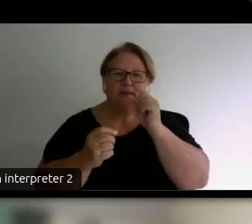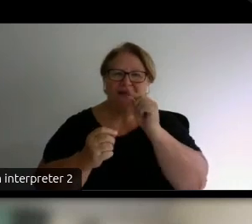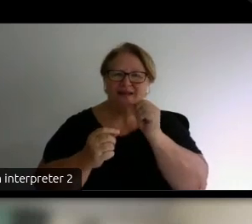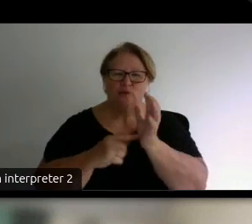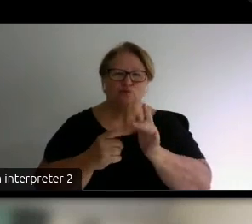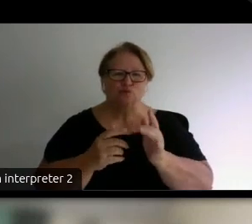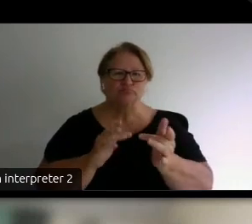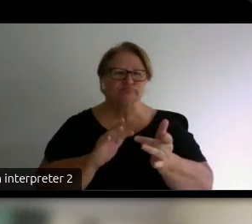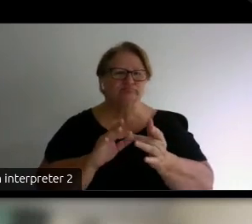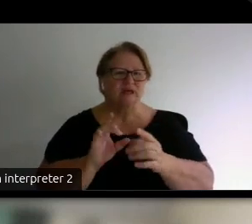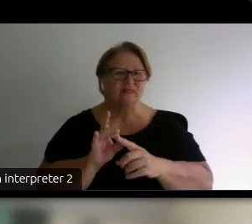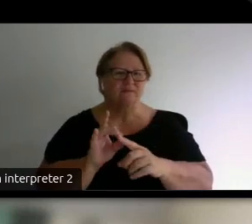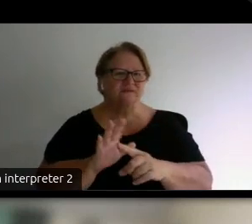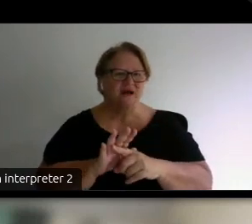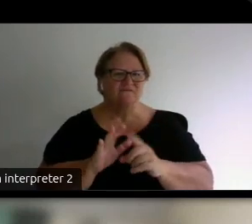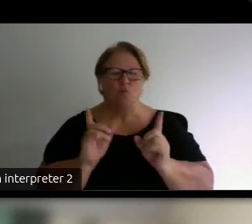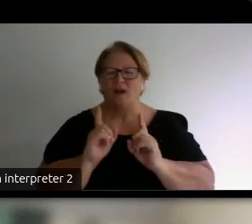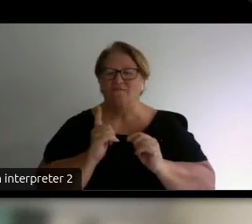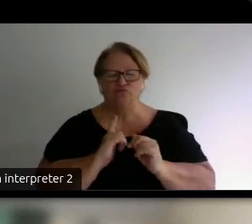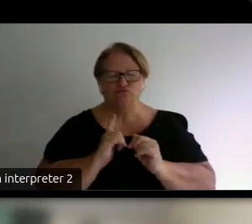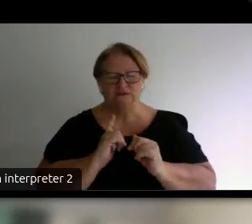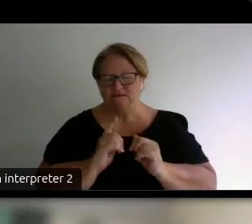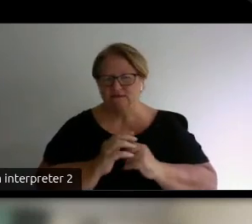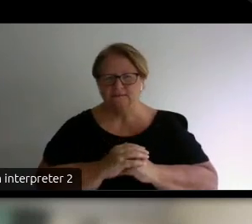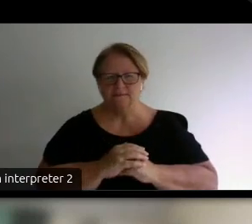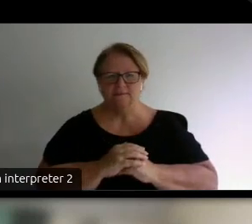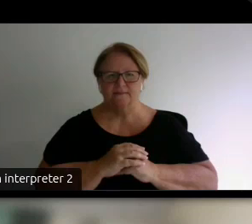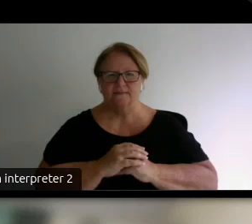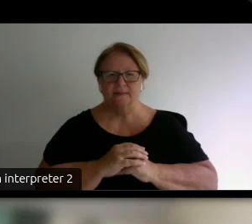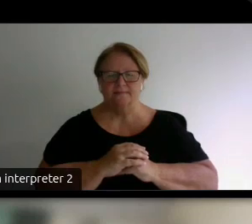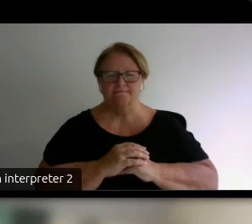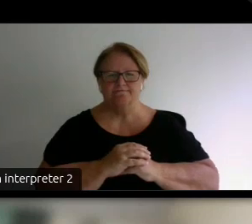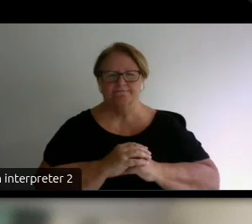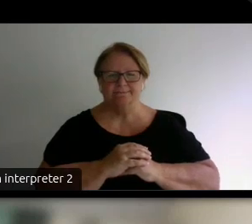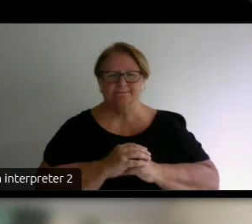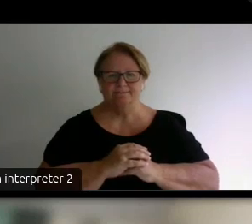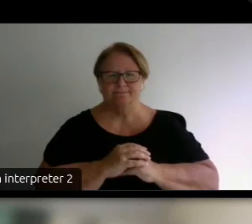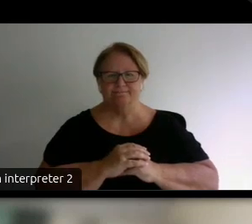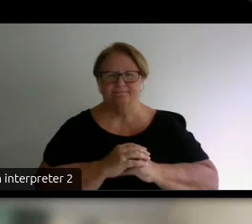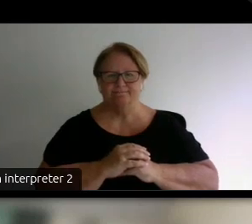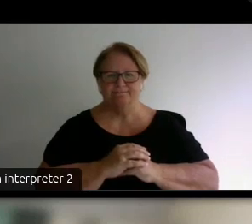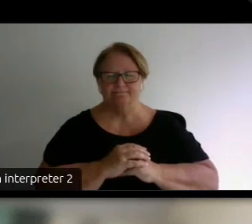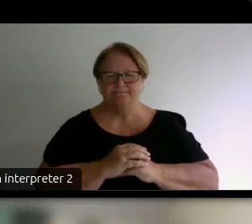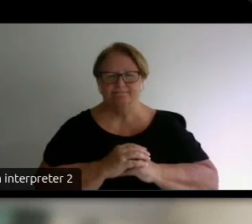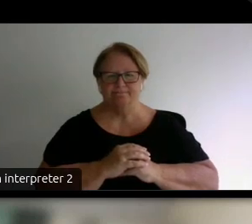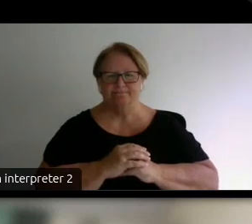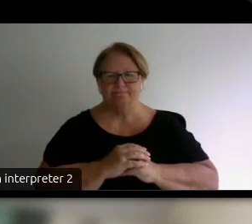for whatever reason that be. I've listed on this slide um some of those you know um examples of